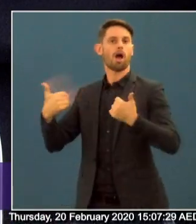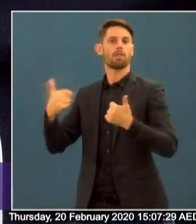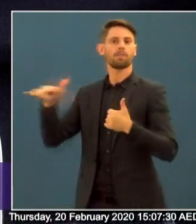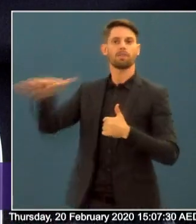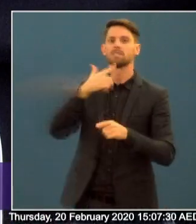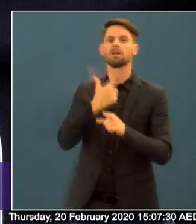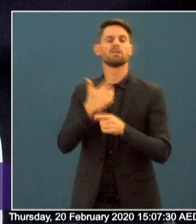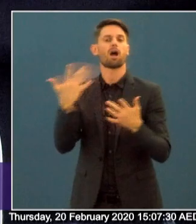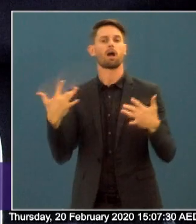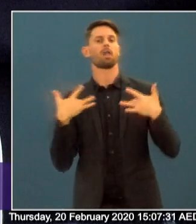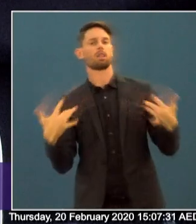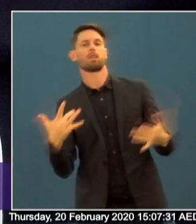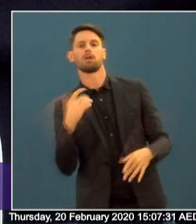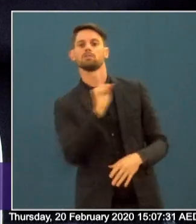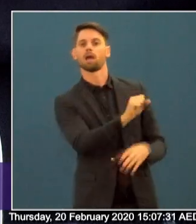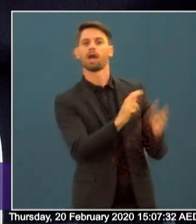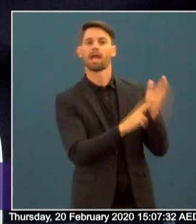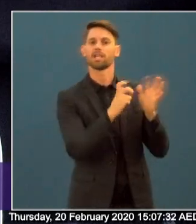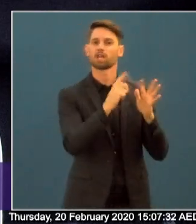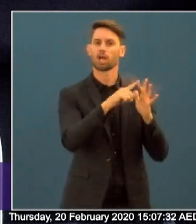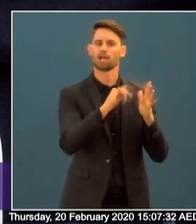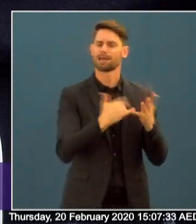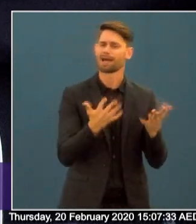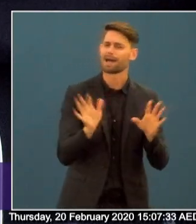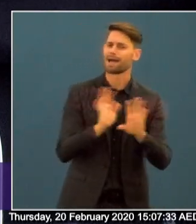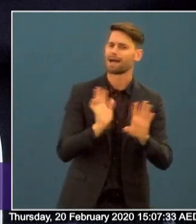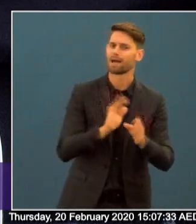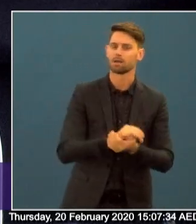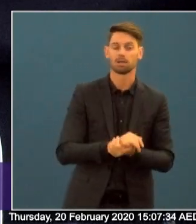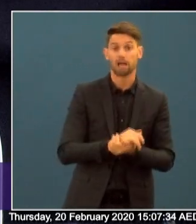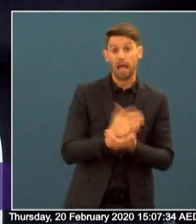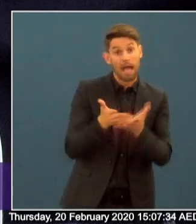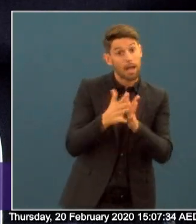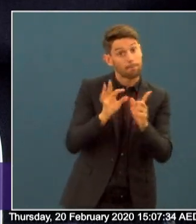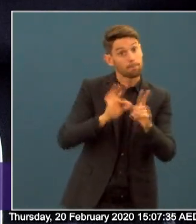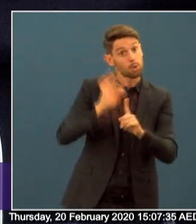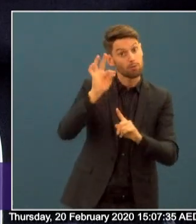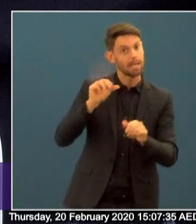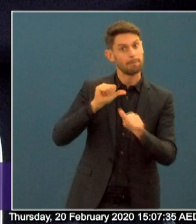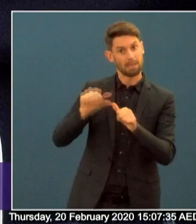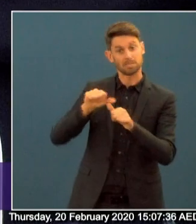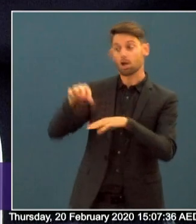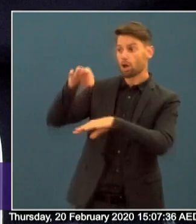Improvement might happen through better recognising disability and health in hospital and health agreements